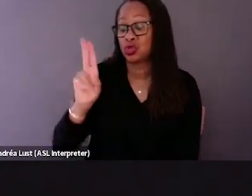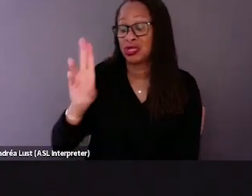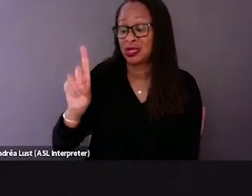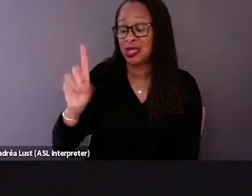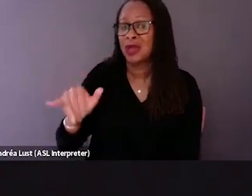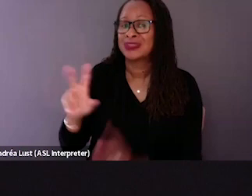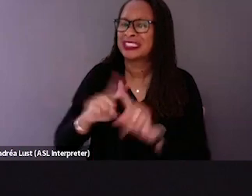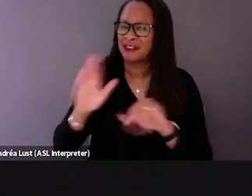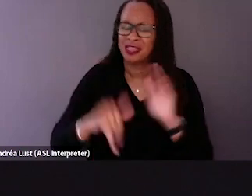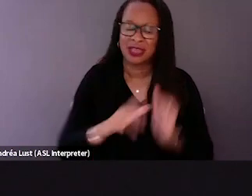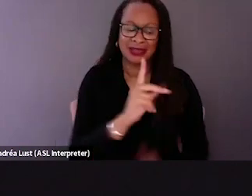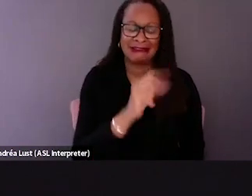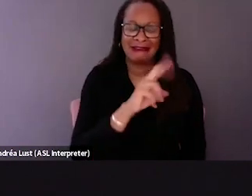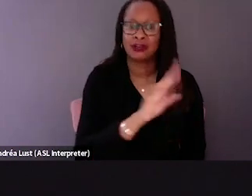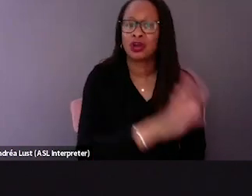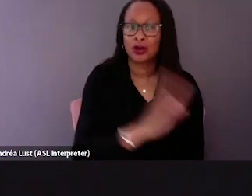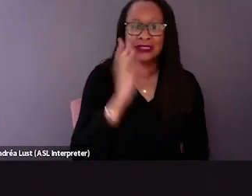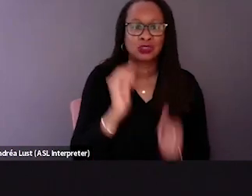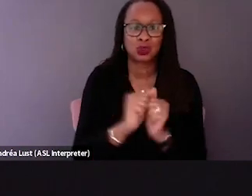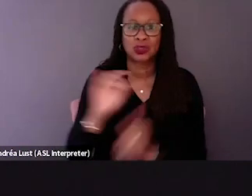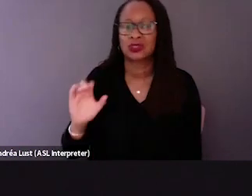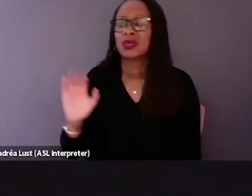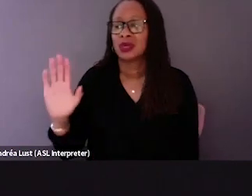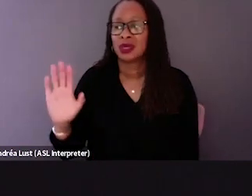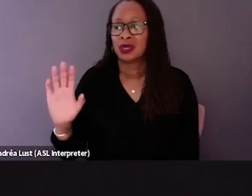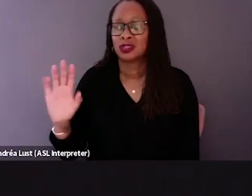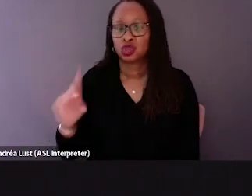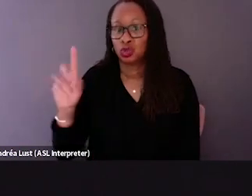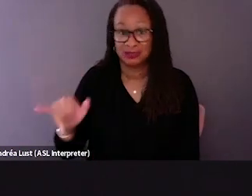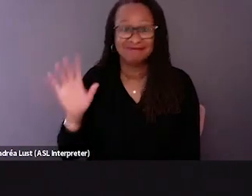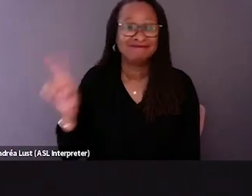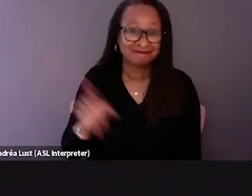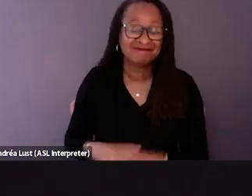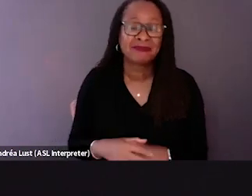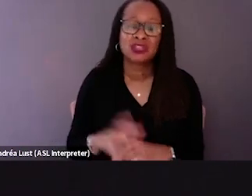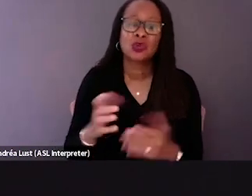And so we wanted it to feel like it was part of her healing process for her,